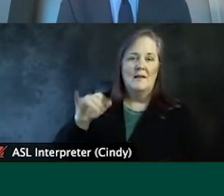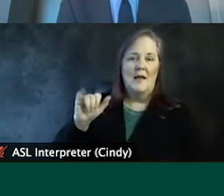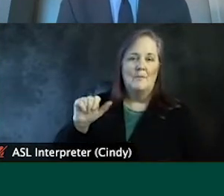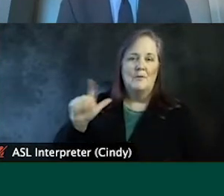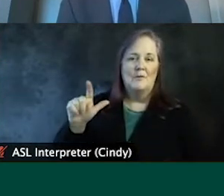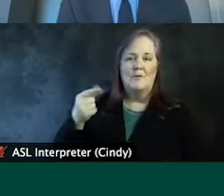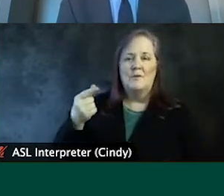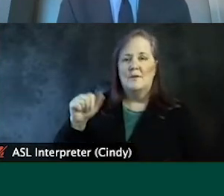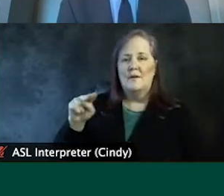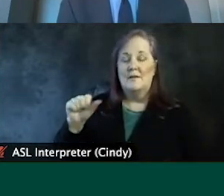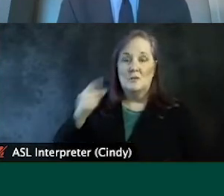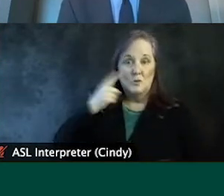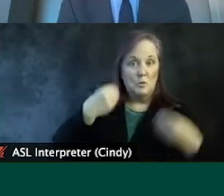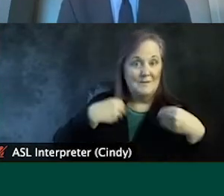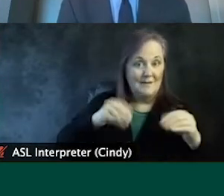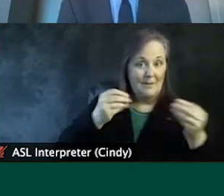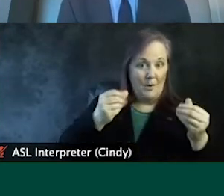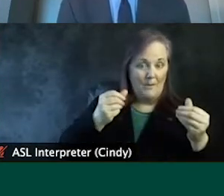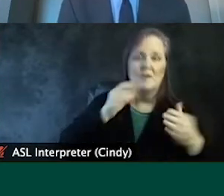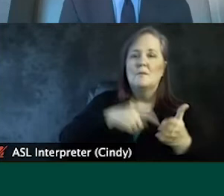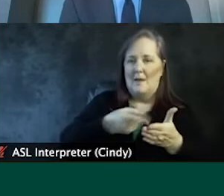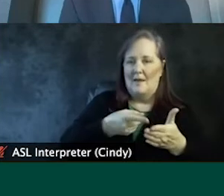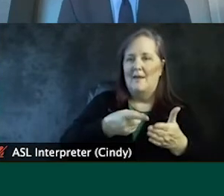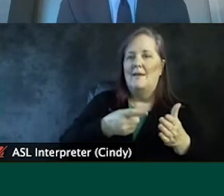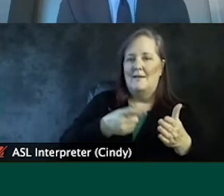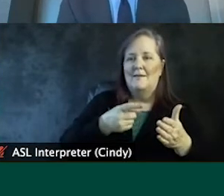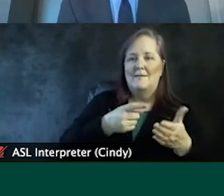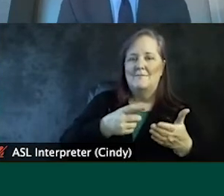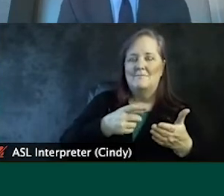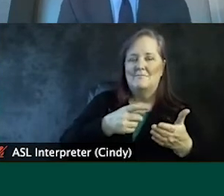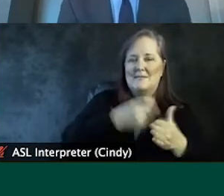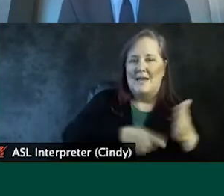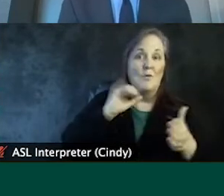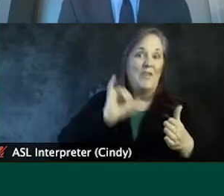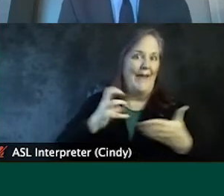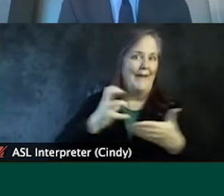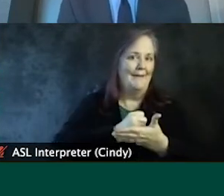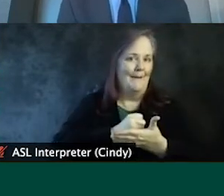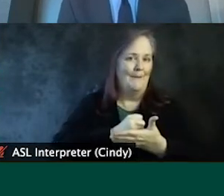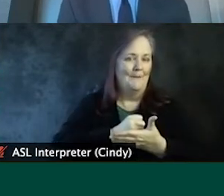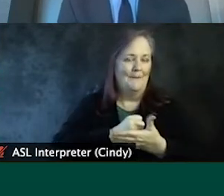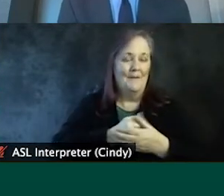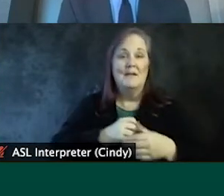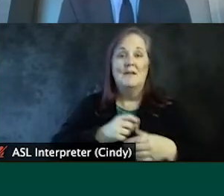There isn't anything in the language of the measure that specifies anything, any details beyond that about how that would be implemented or checked.